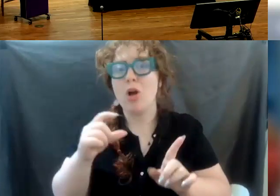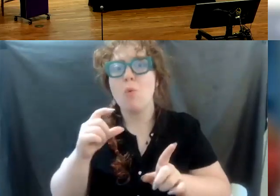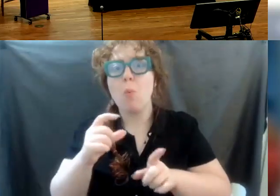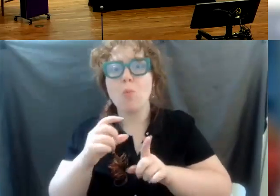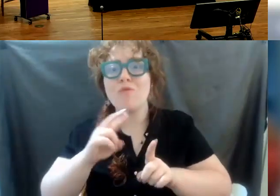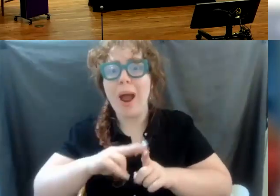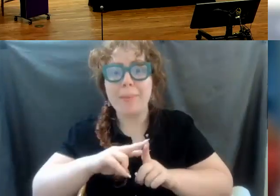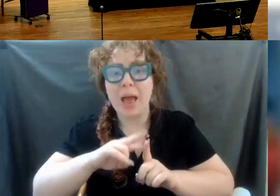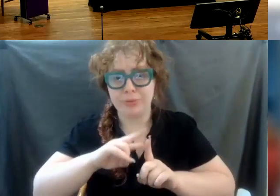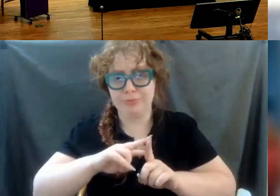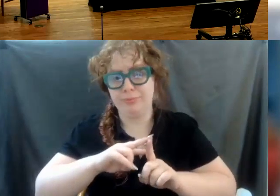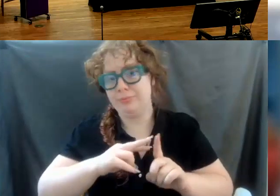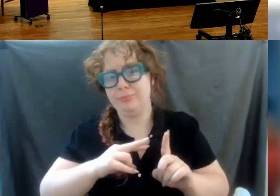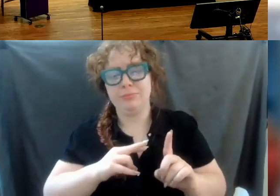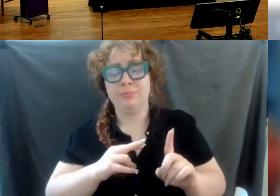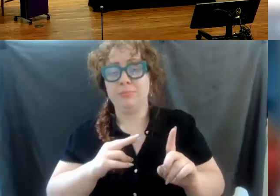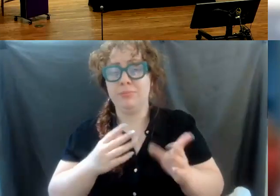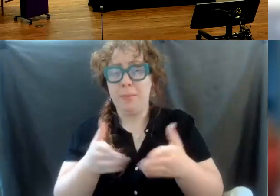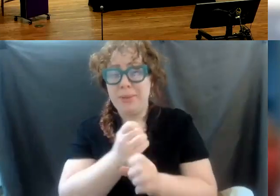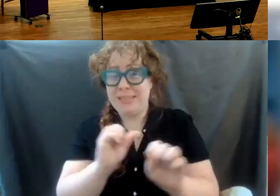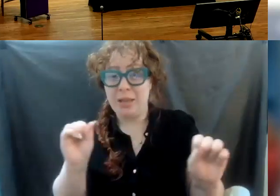you know, public safety policies and